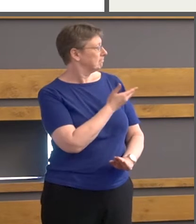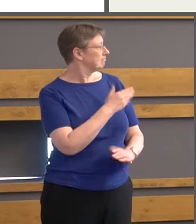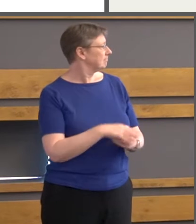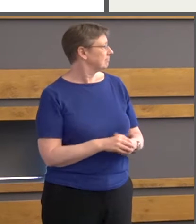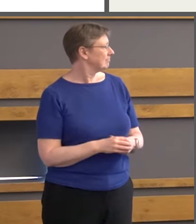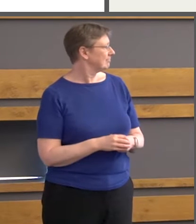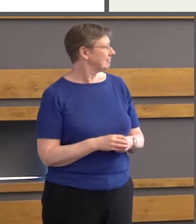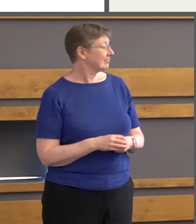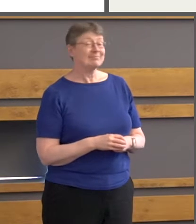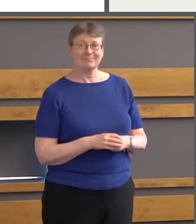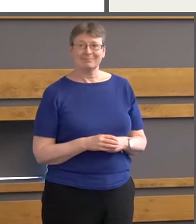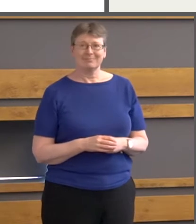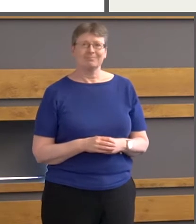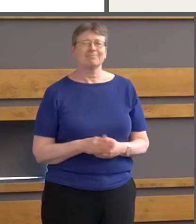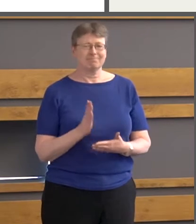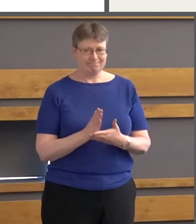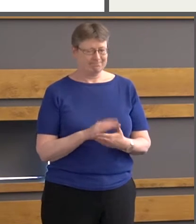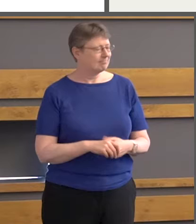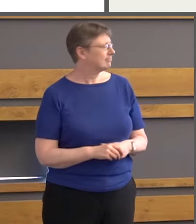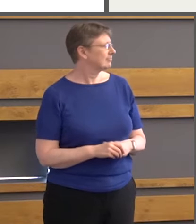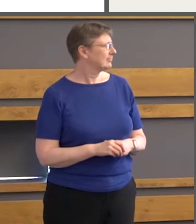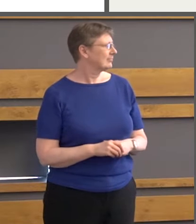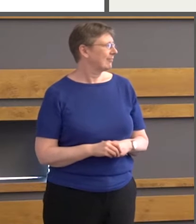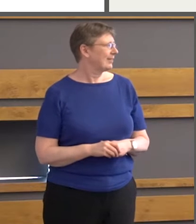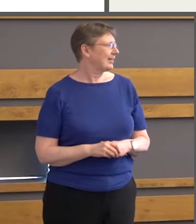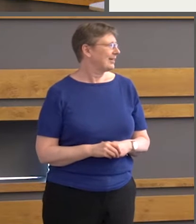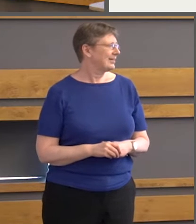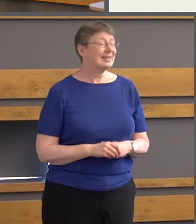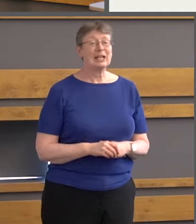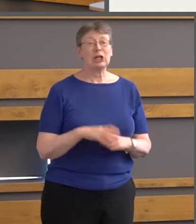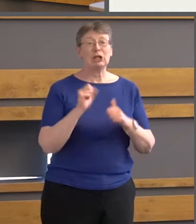Is this you? Yeah, that's me. Thank you so much, Meredith. Good afternoon, everyone.